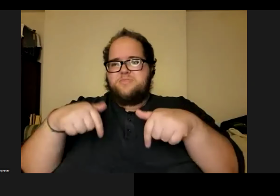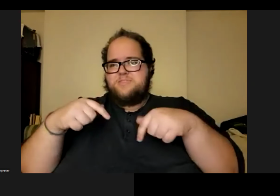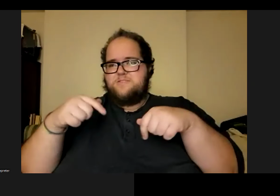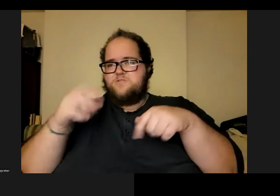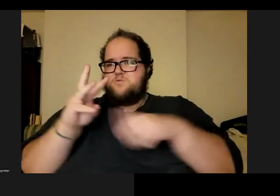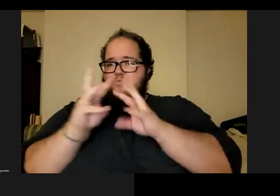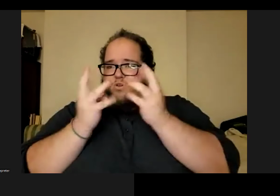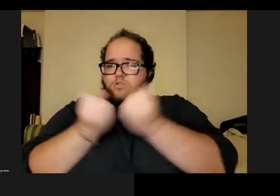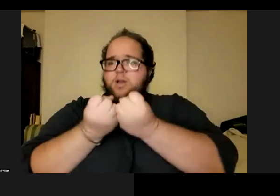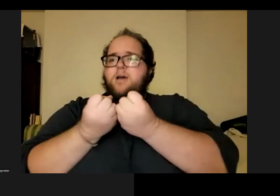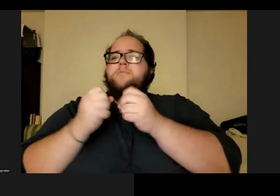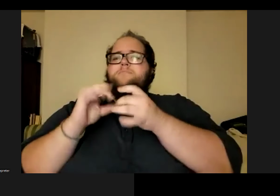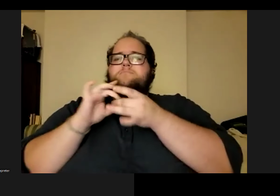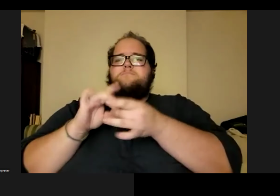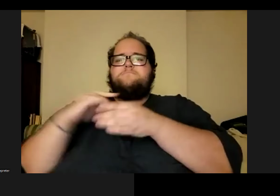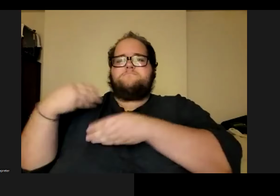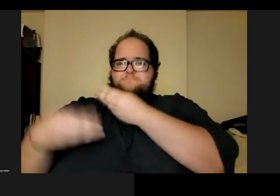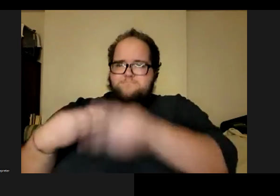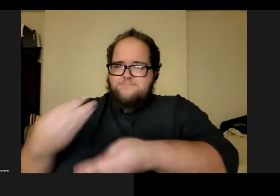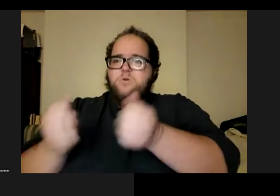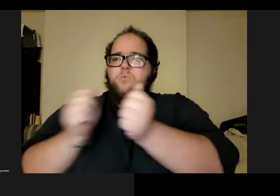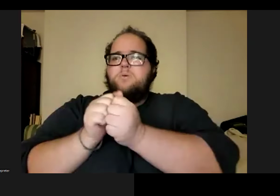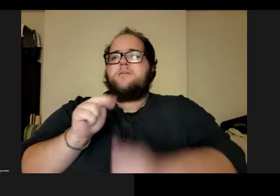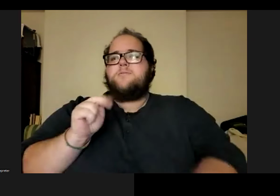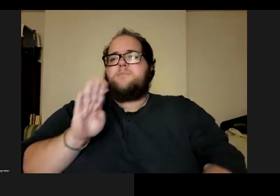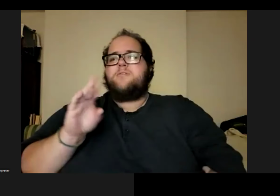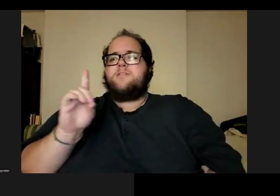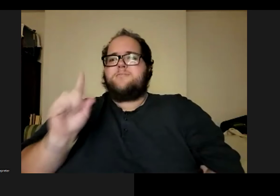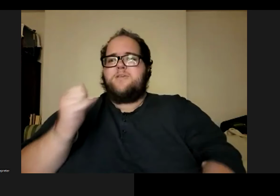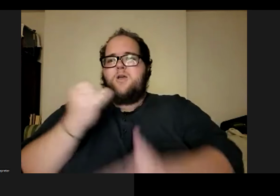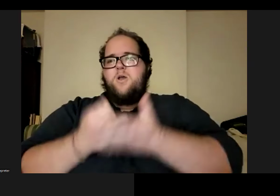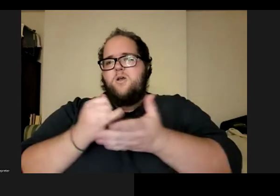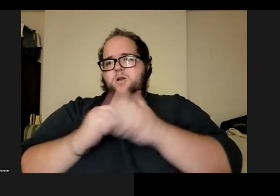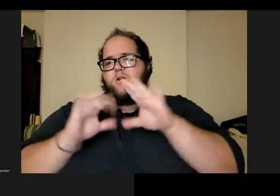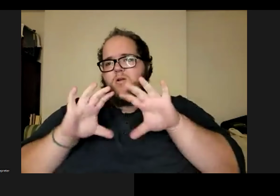Disability Art Collective. And we've been funded for